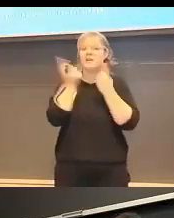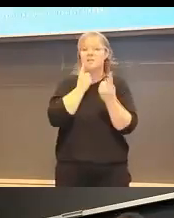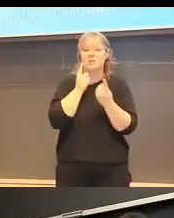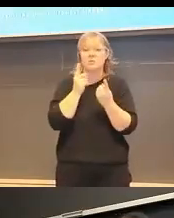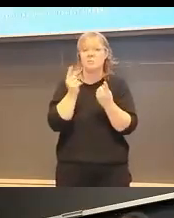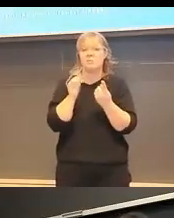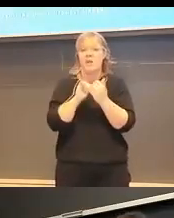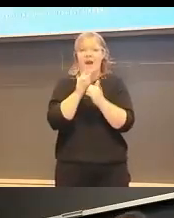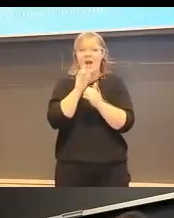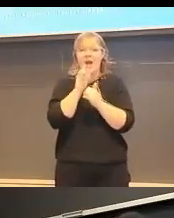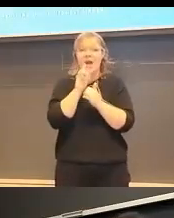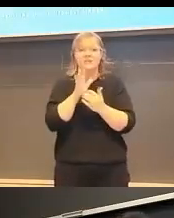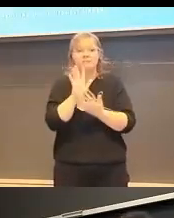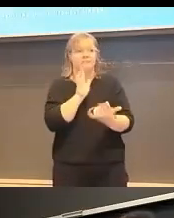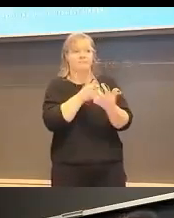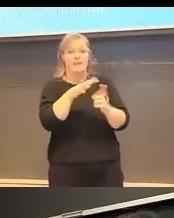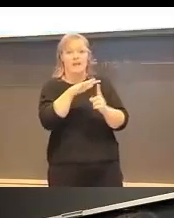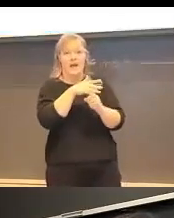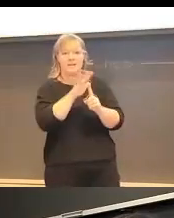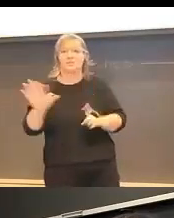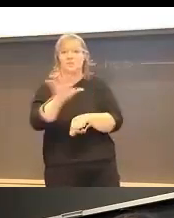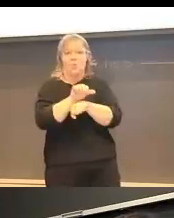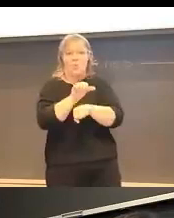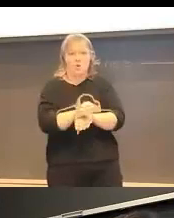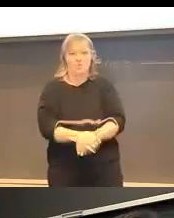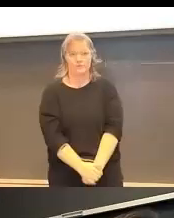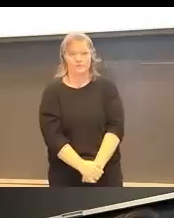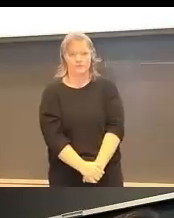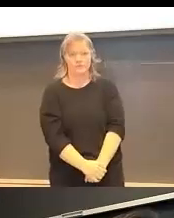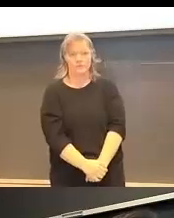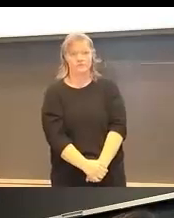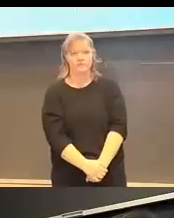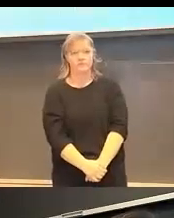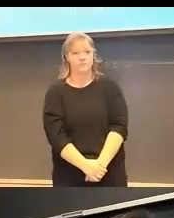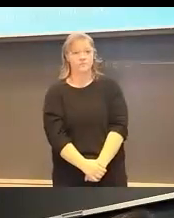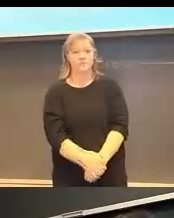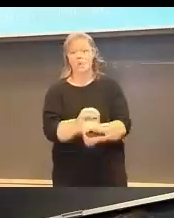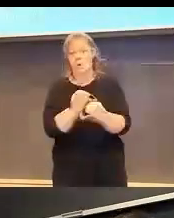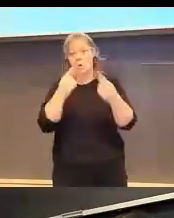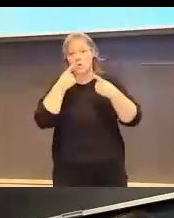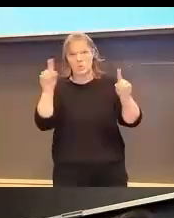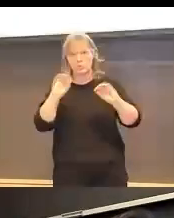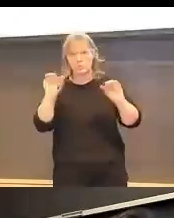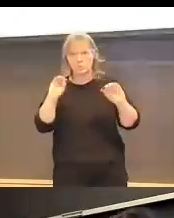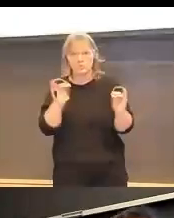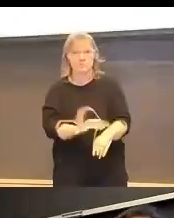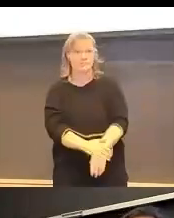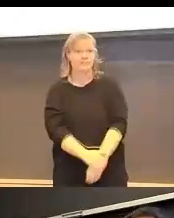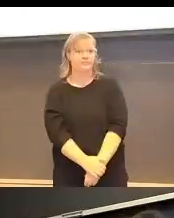into the context in which you work we have uh no disclosures and with that what I'm going to ask